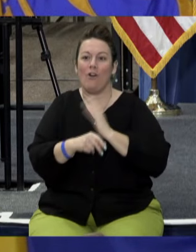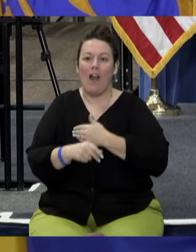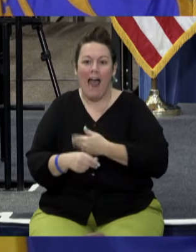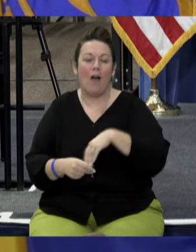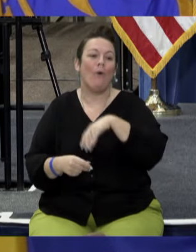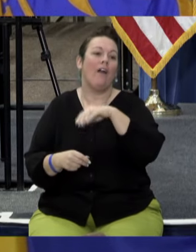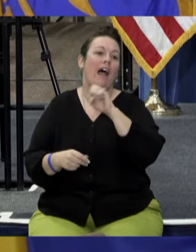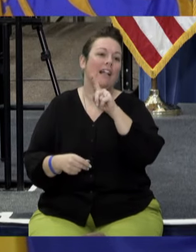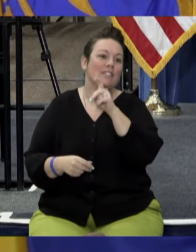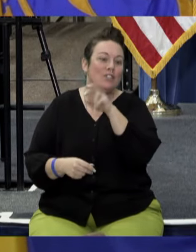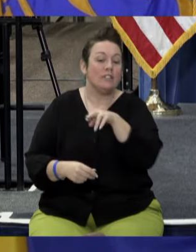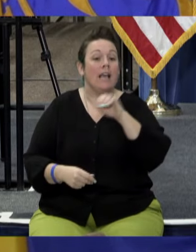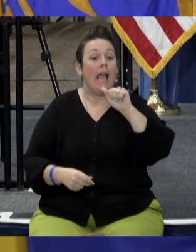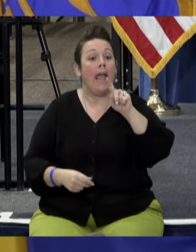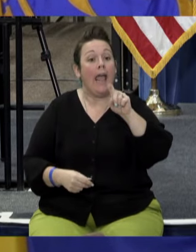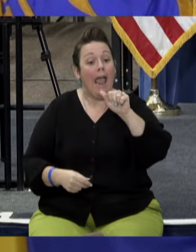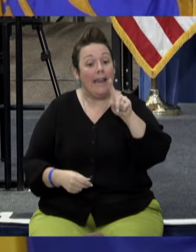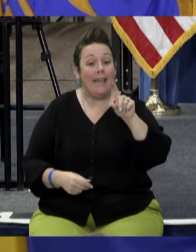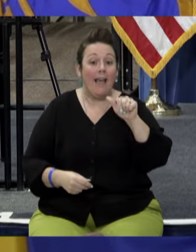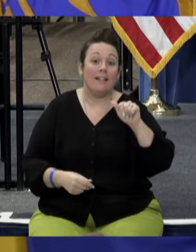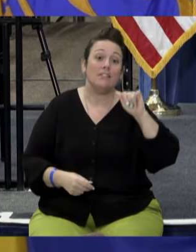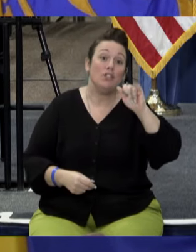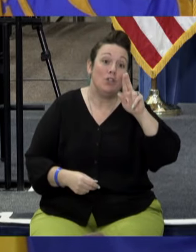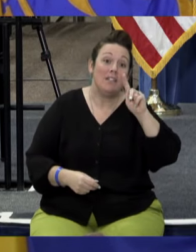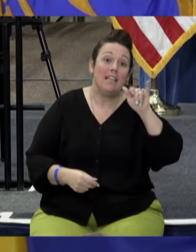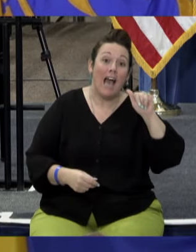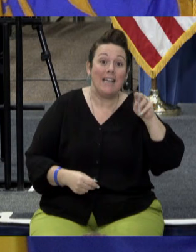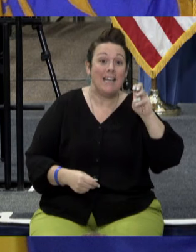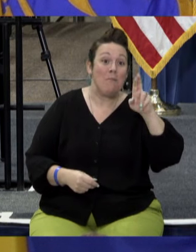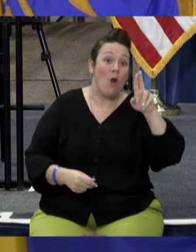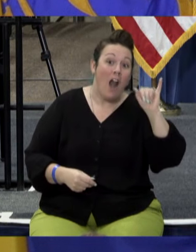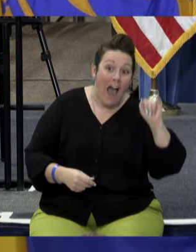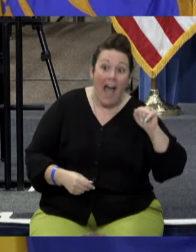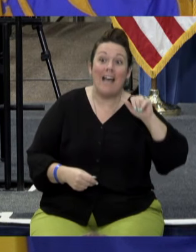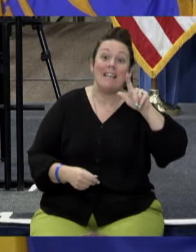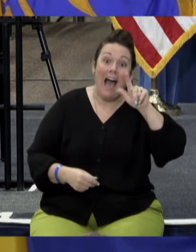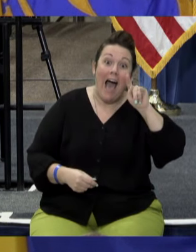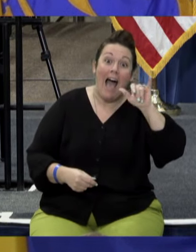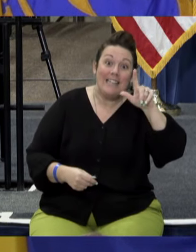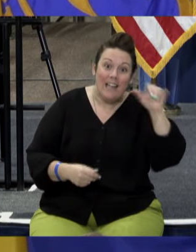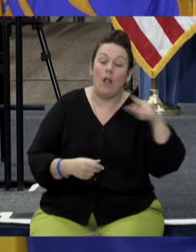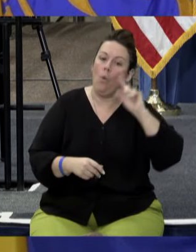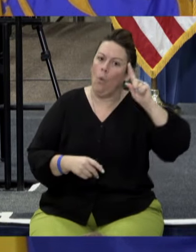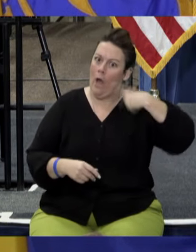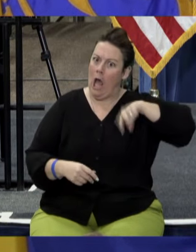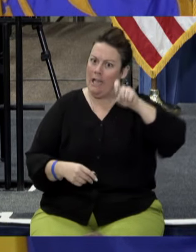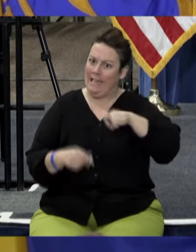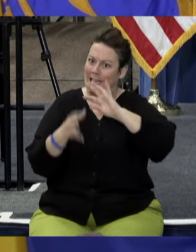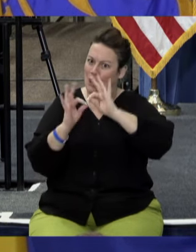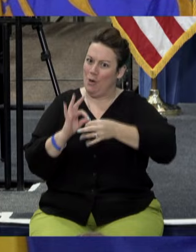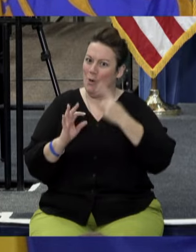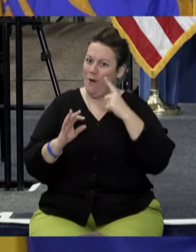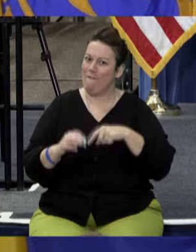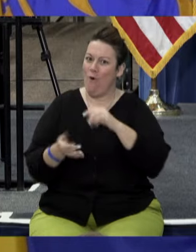IADLs, UTIs, MRIs, et cetera, et cetera. We all need an interpreter for medical speak.